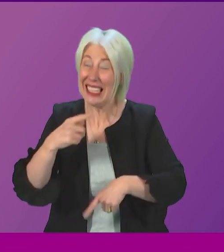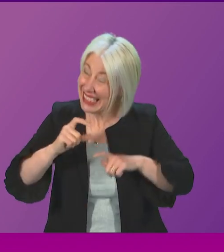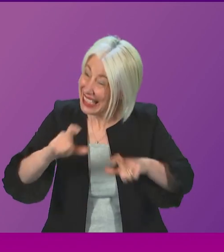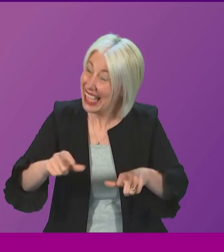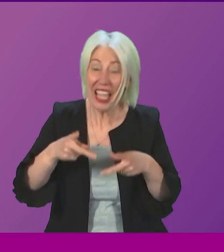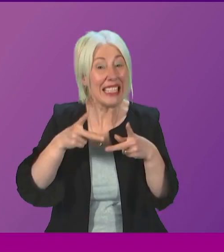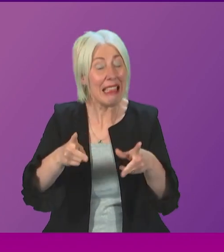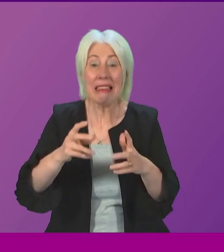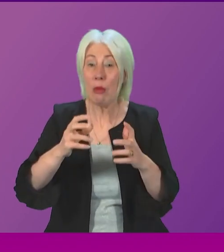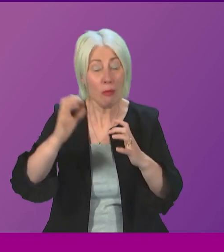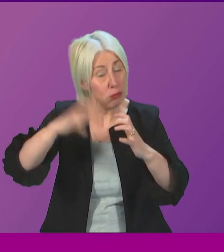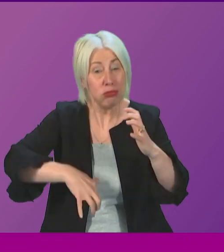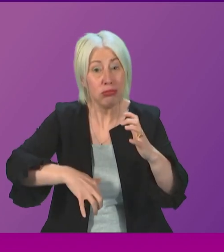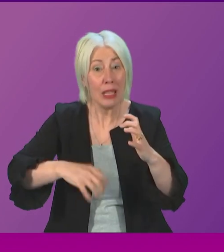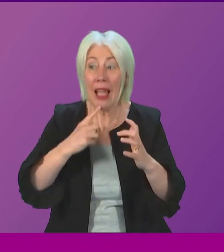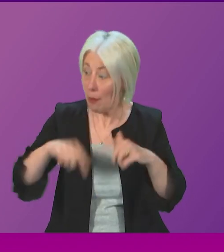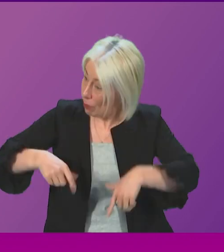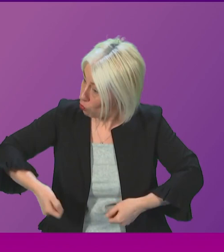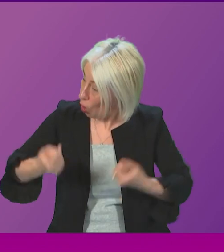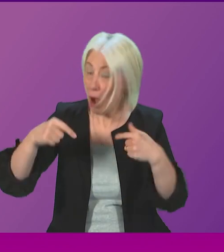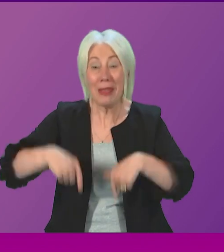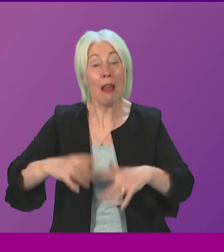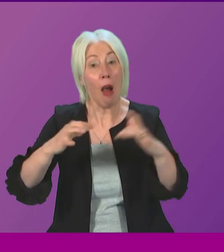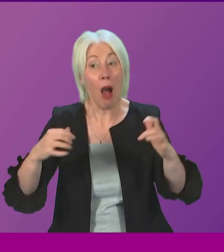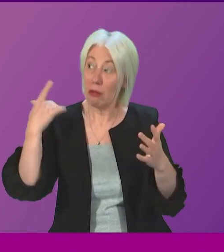My party has been raising that in the chamber for some time.